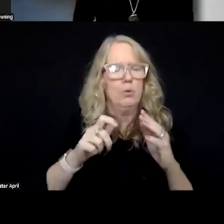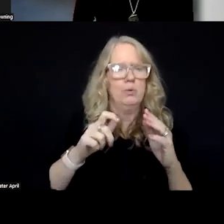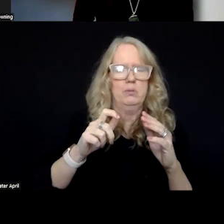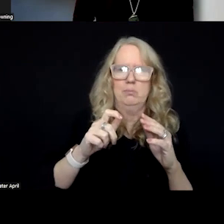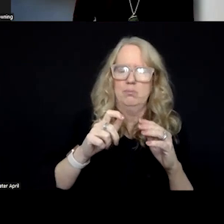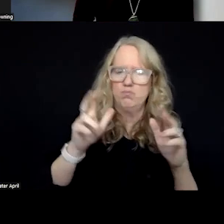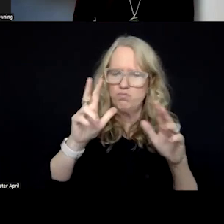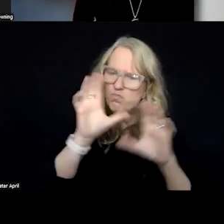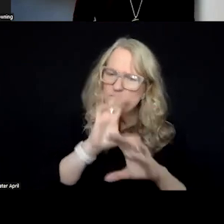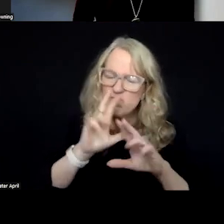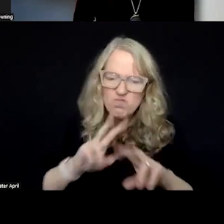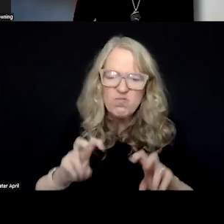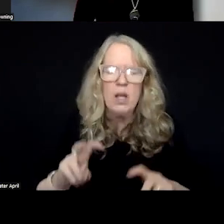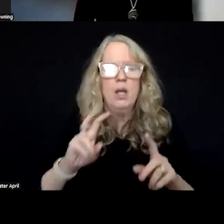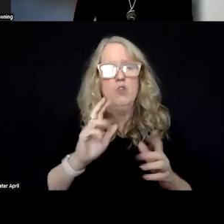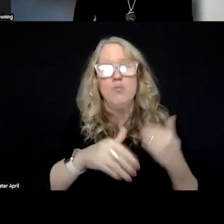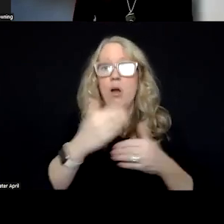THERE IS PROGRESS TO BUILD THE CRISIS